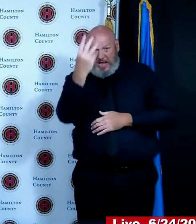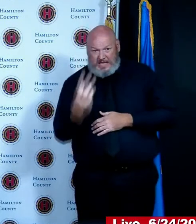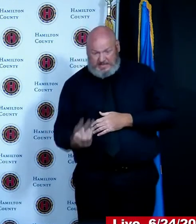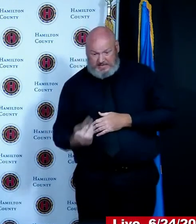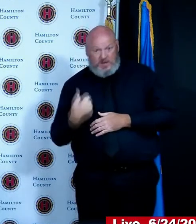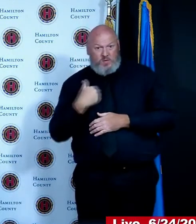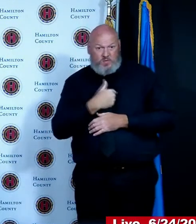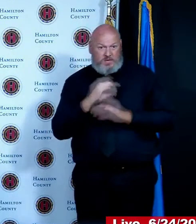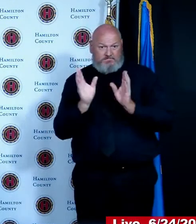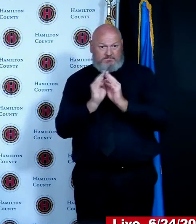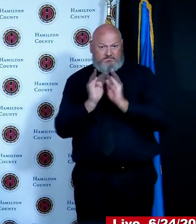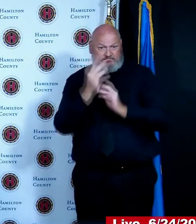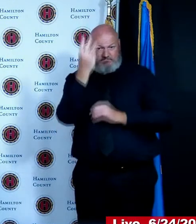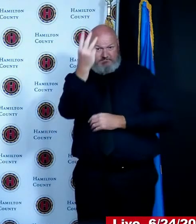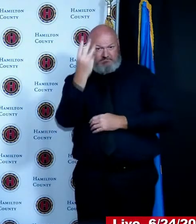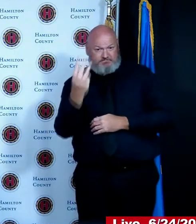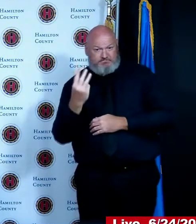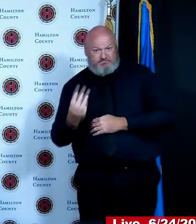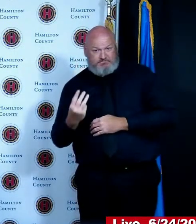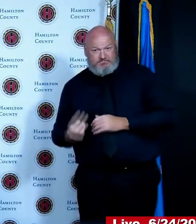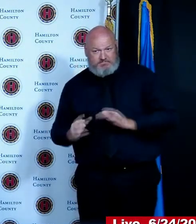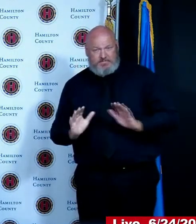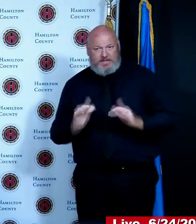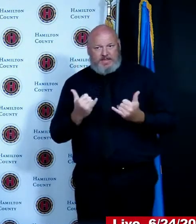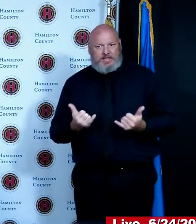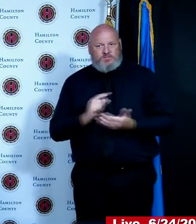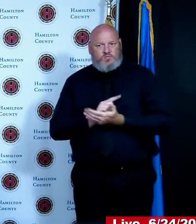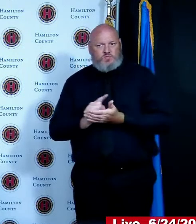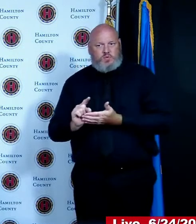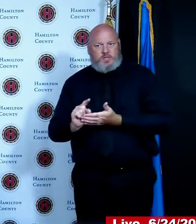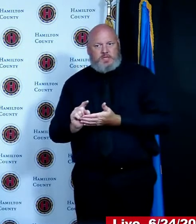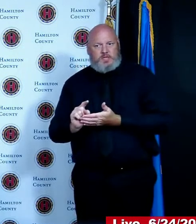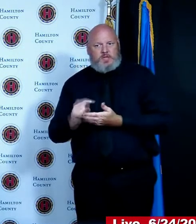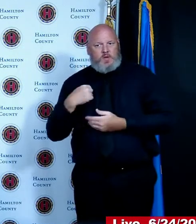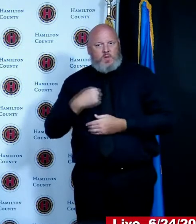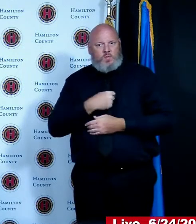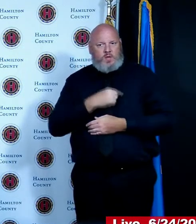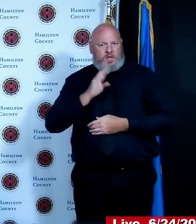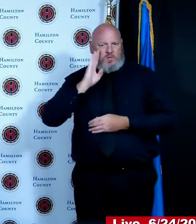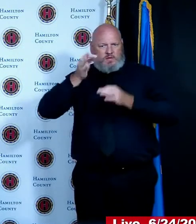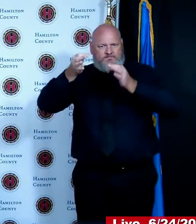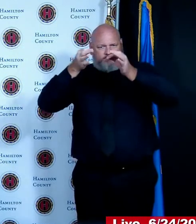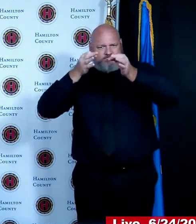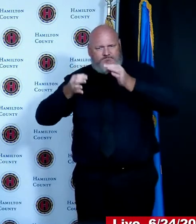better understand the context here and how these cases are increasing right now